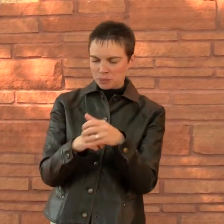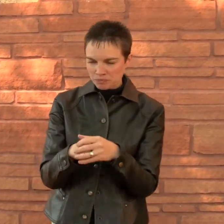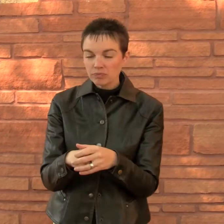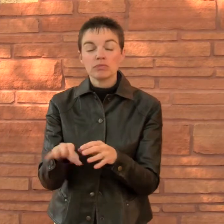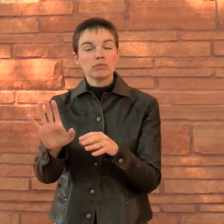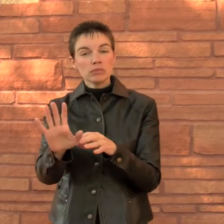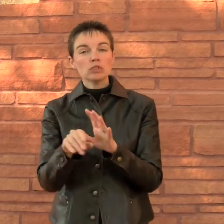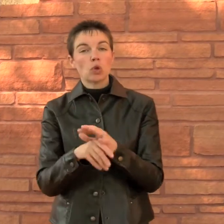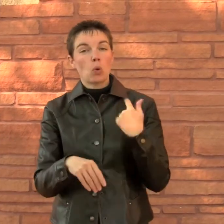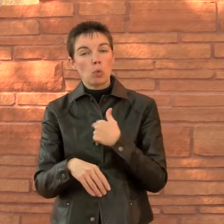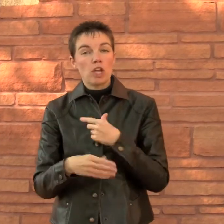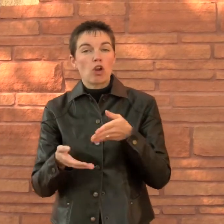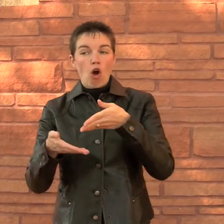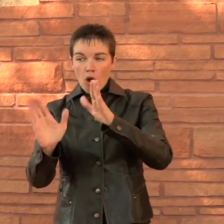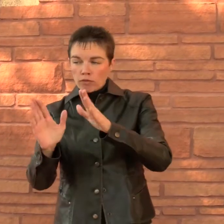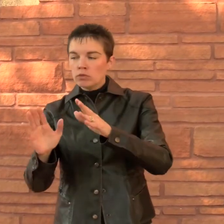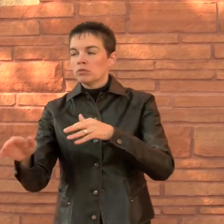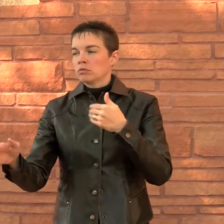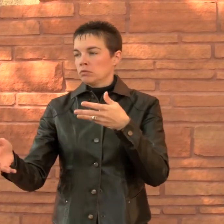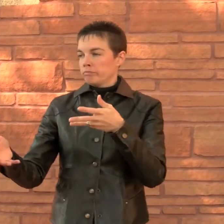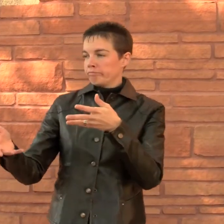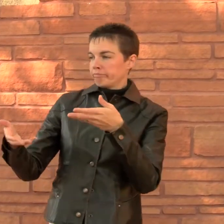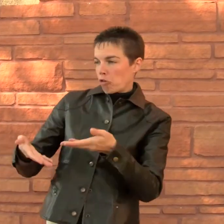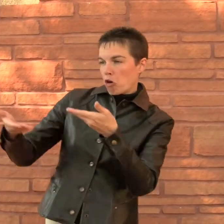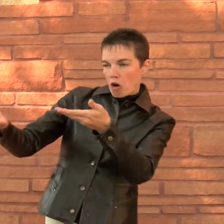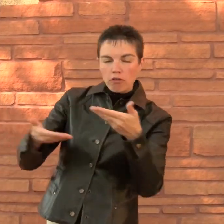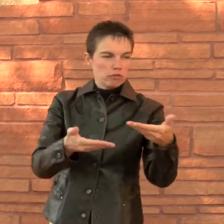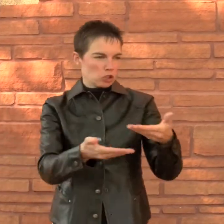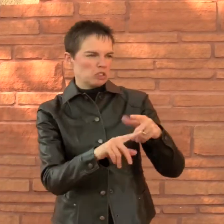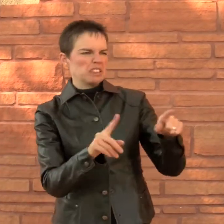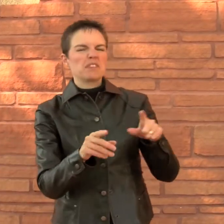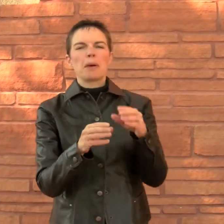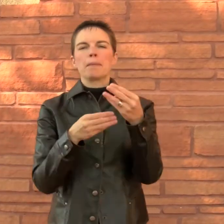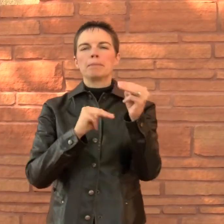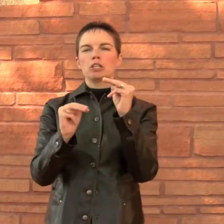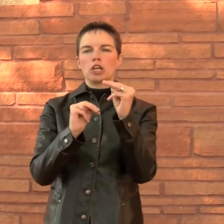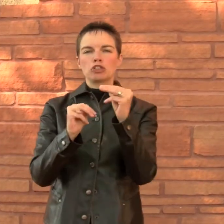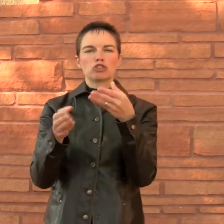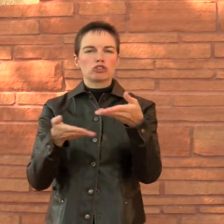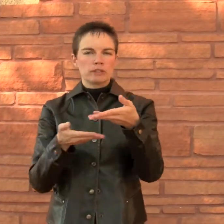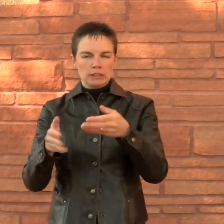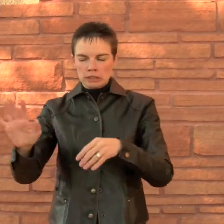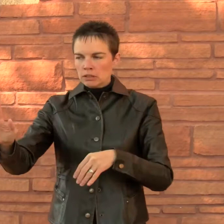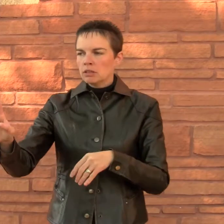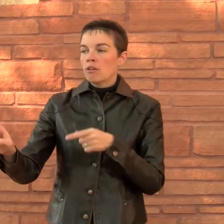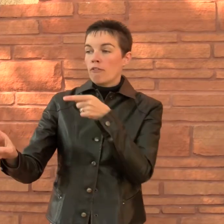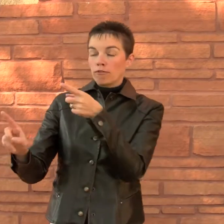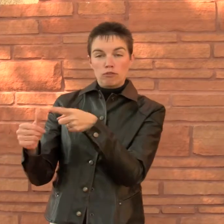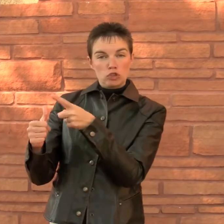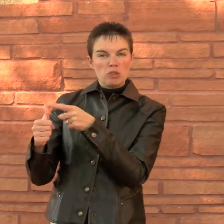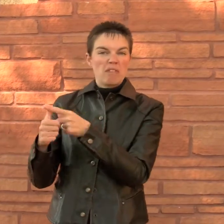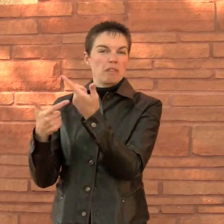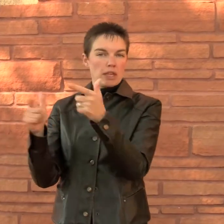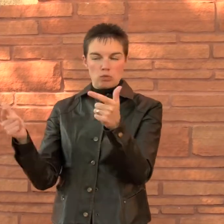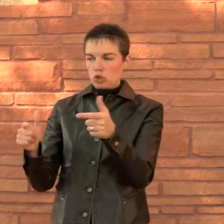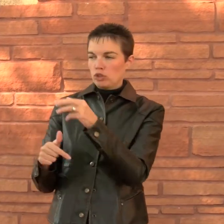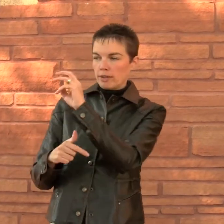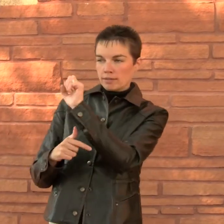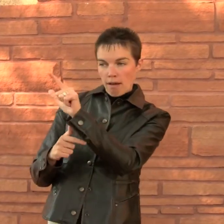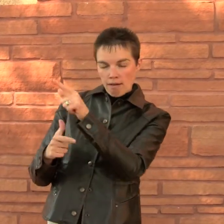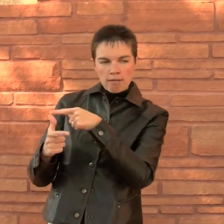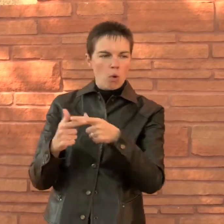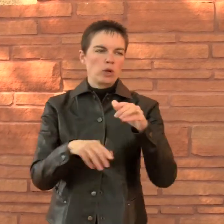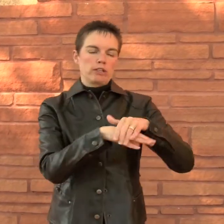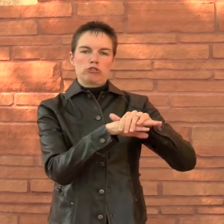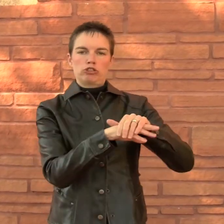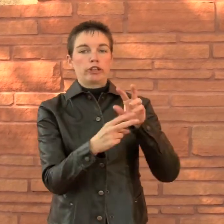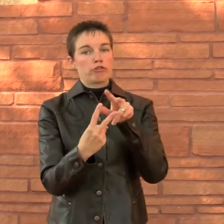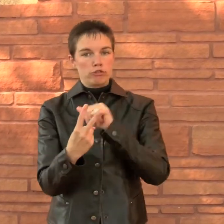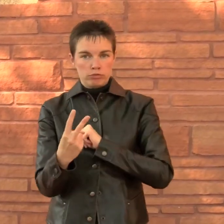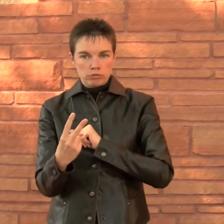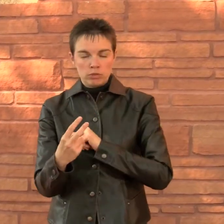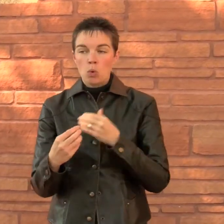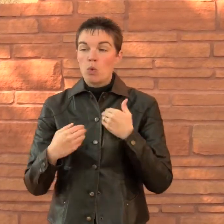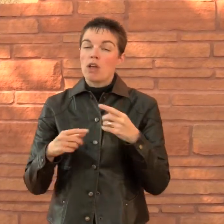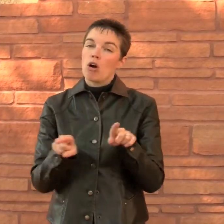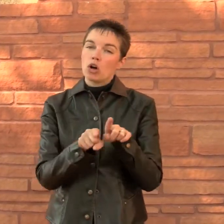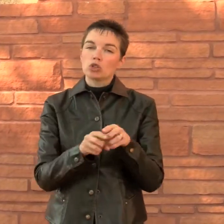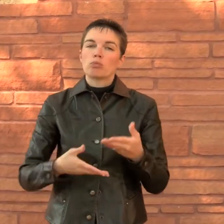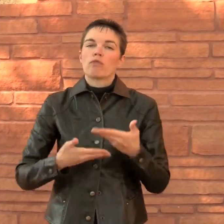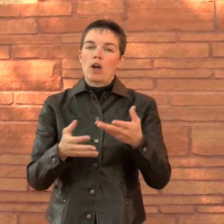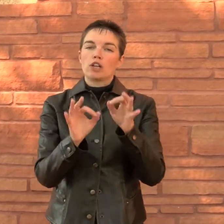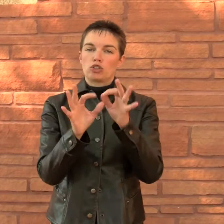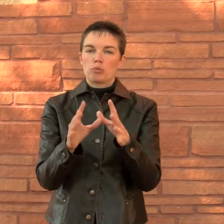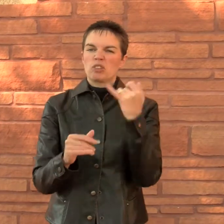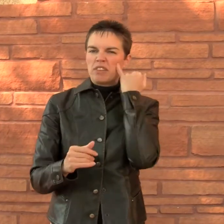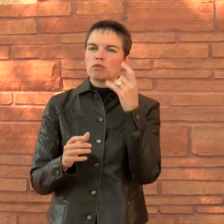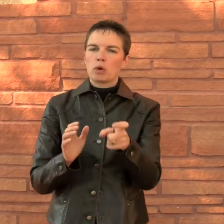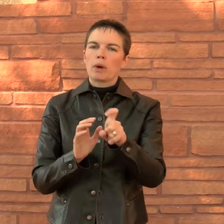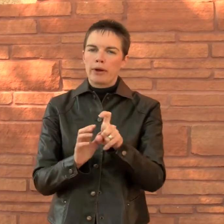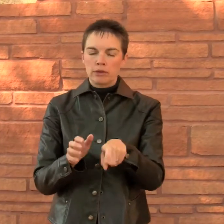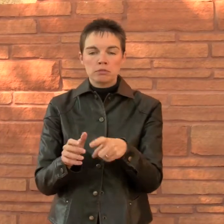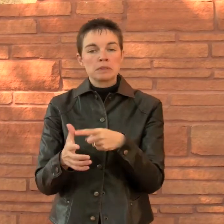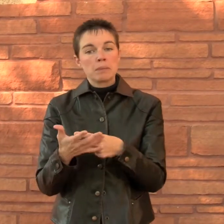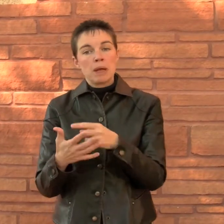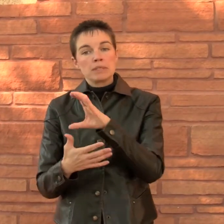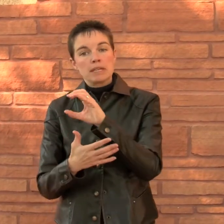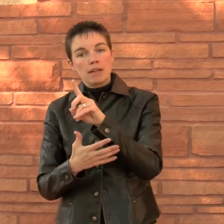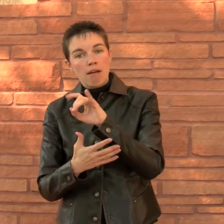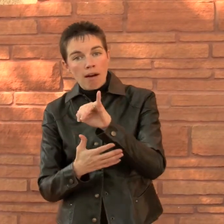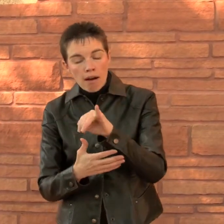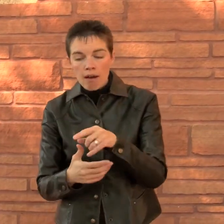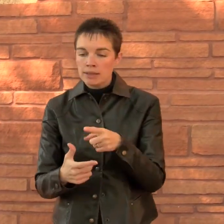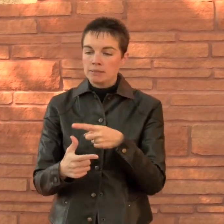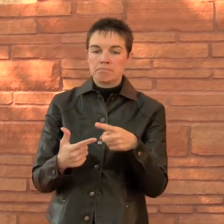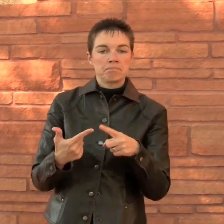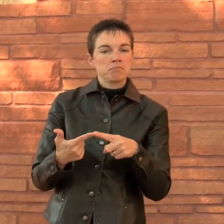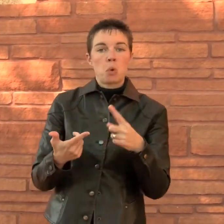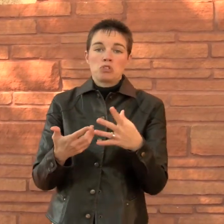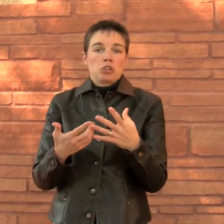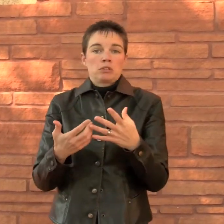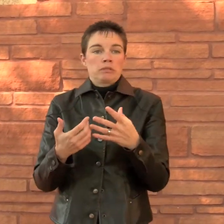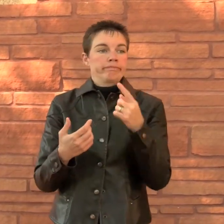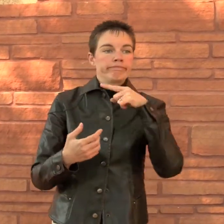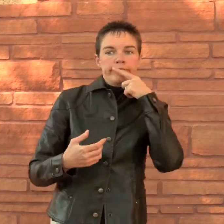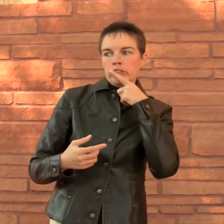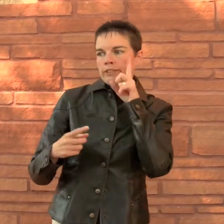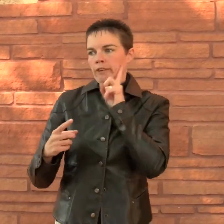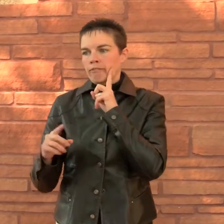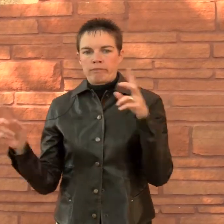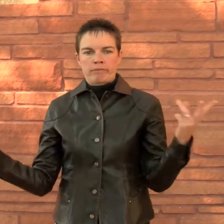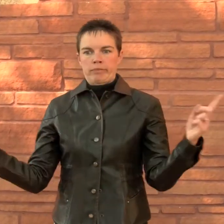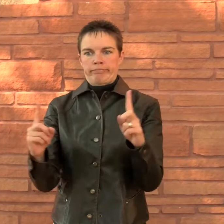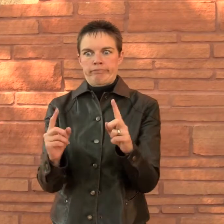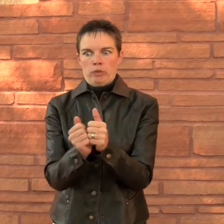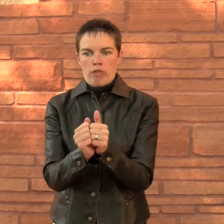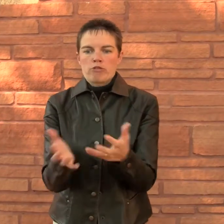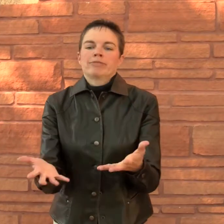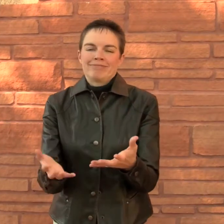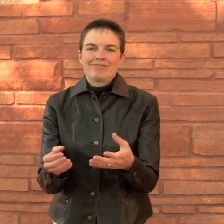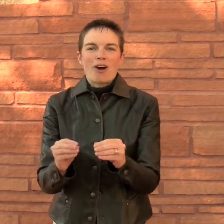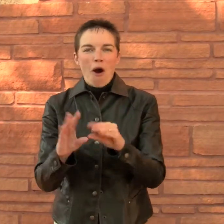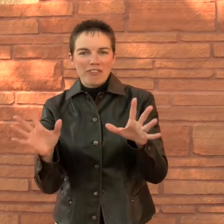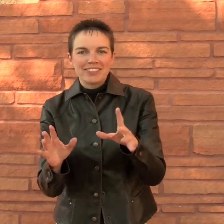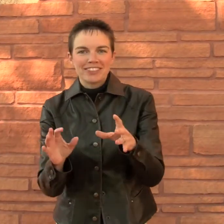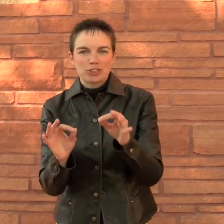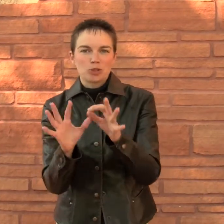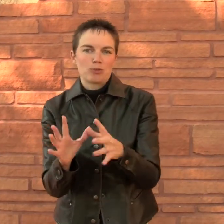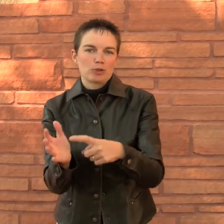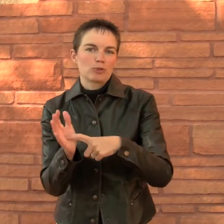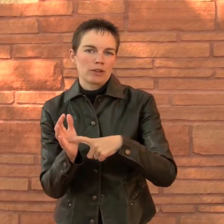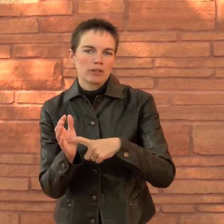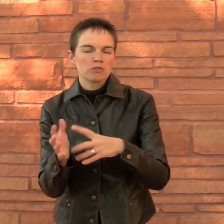We will also provide interpretation when necessary, whether a CDI or ASL/English interpreter if one party is deaf and the other hearing and that is required.